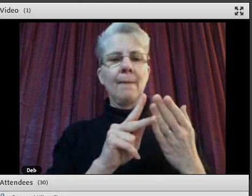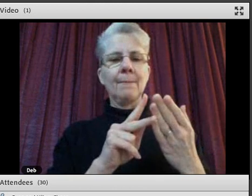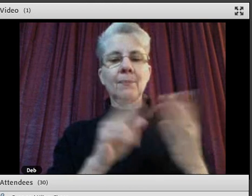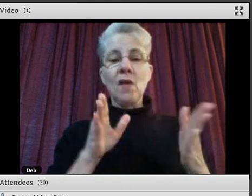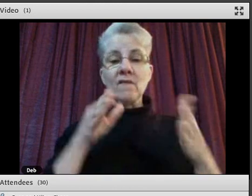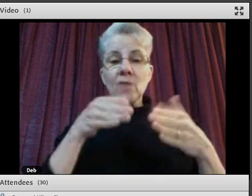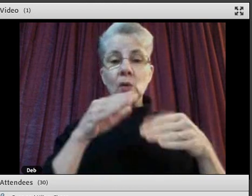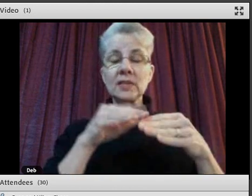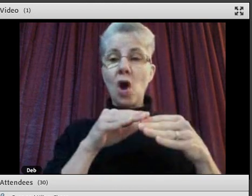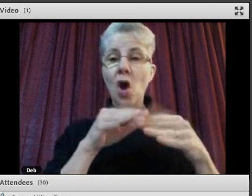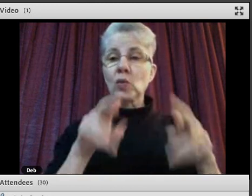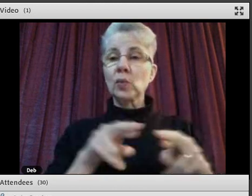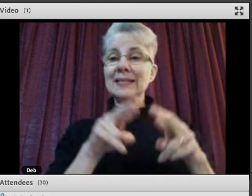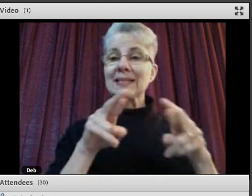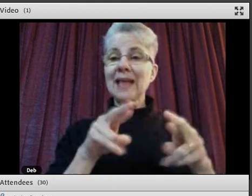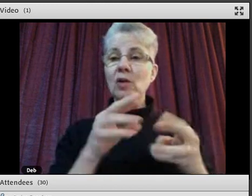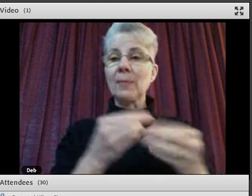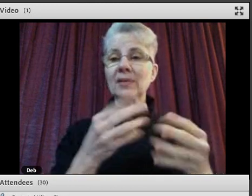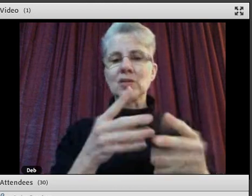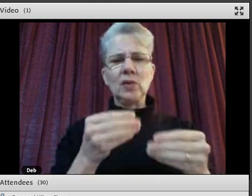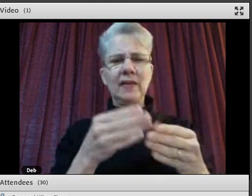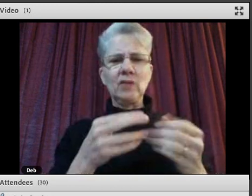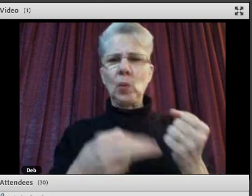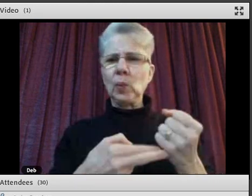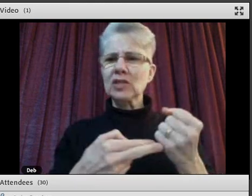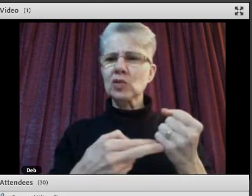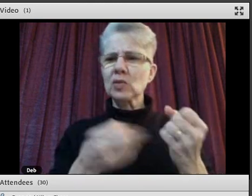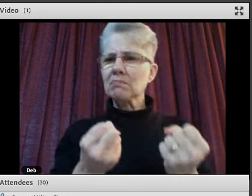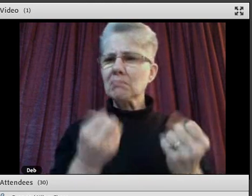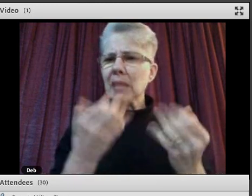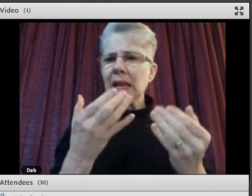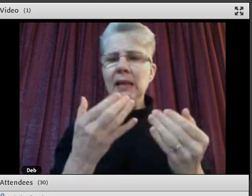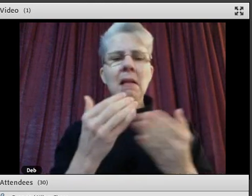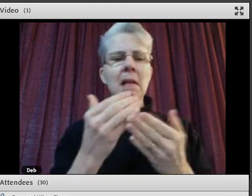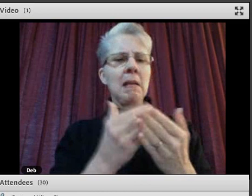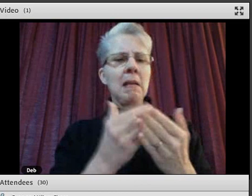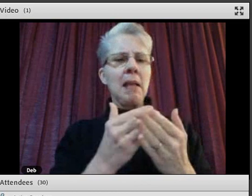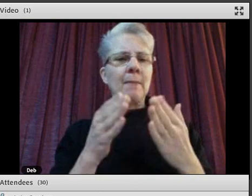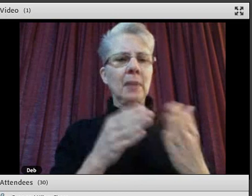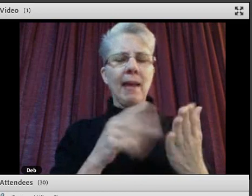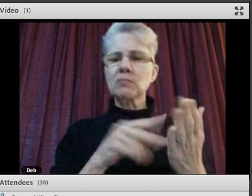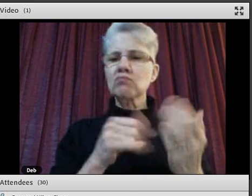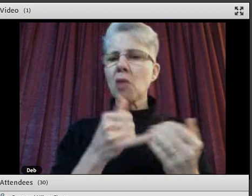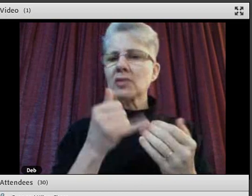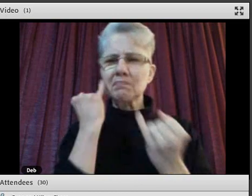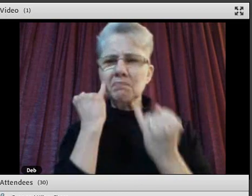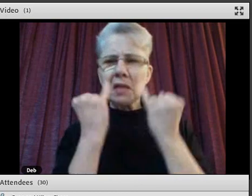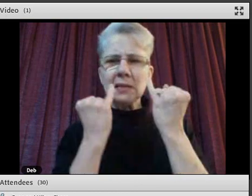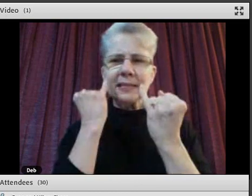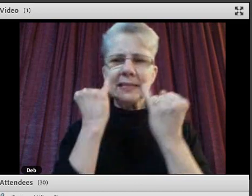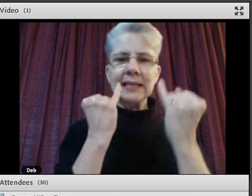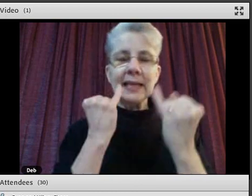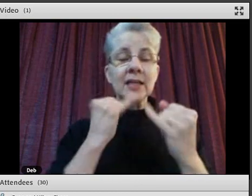We're going to give you a lot of resources. We're going to give you lesson plans and some projects and ideas, tools, materials,